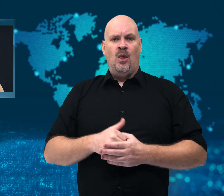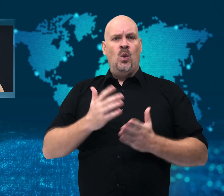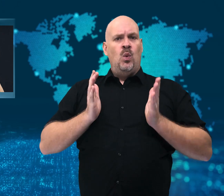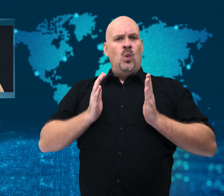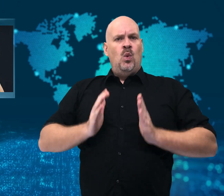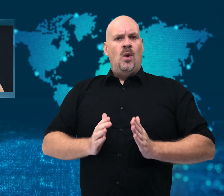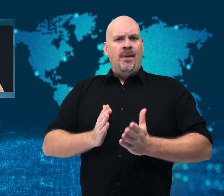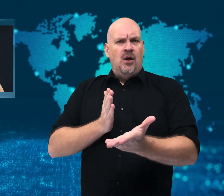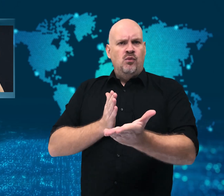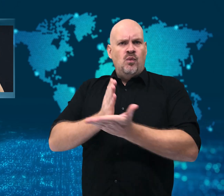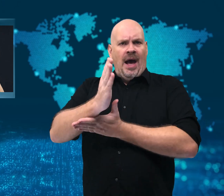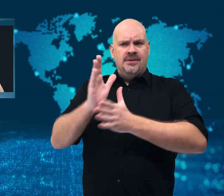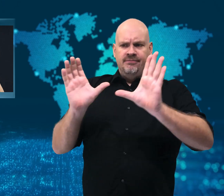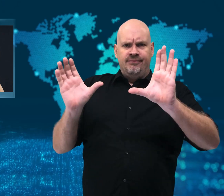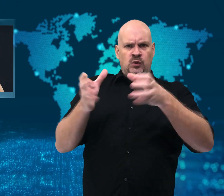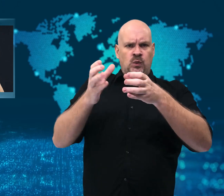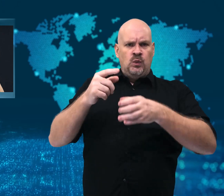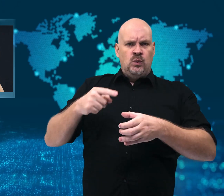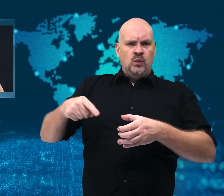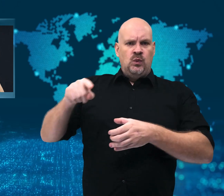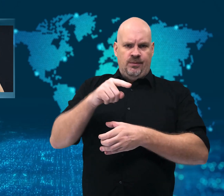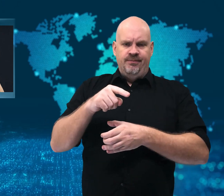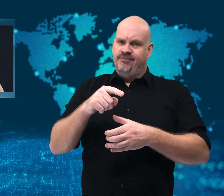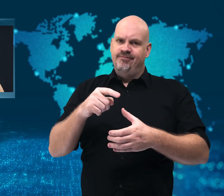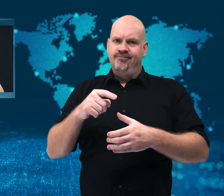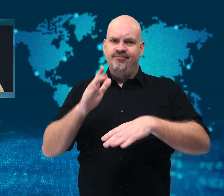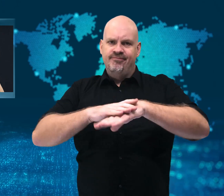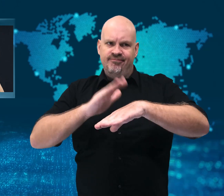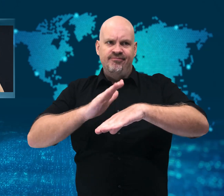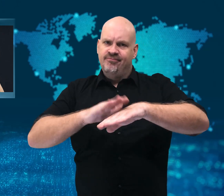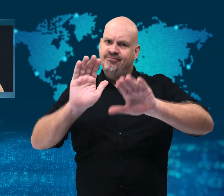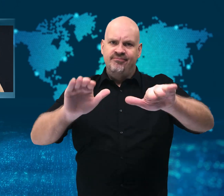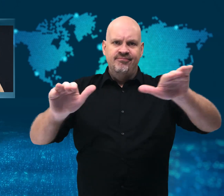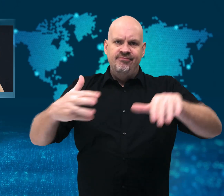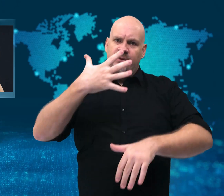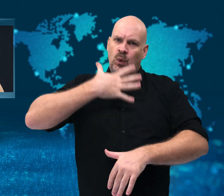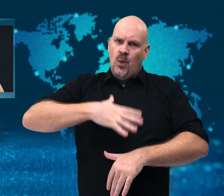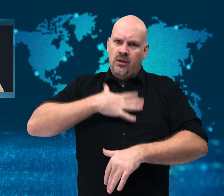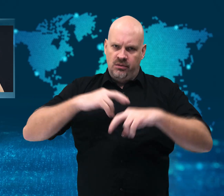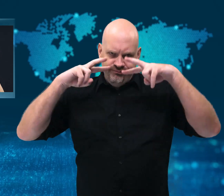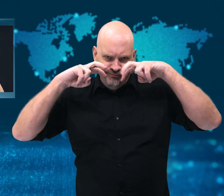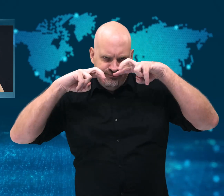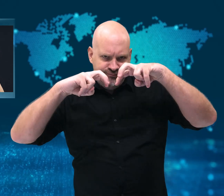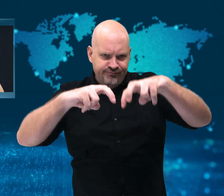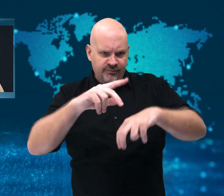Human Rights groups are calling for an enquiry